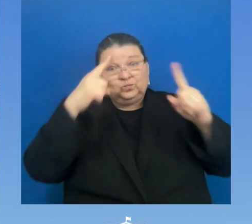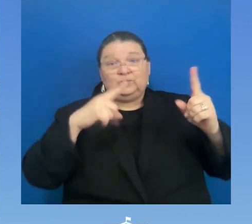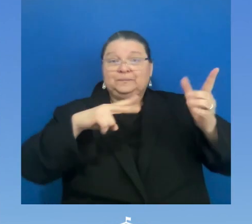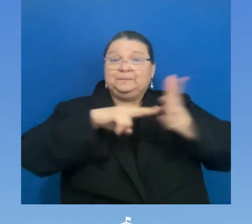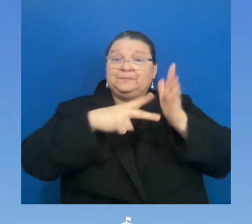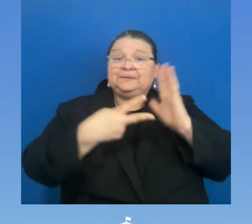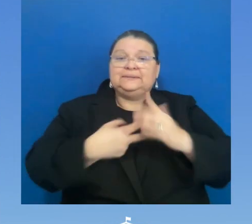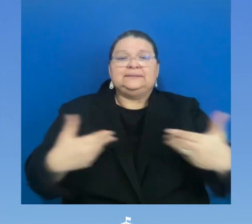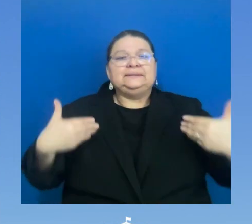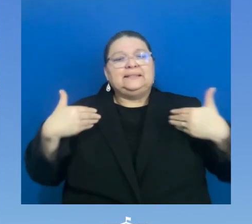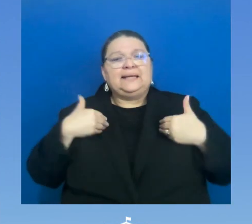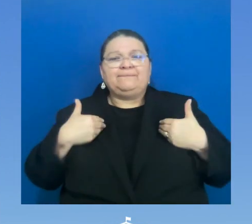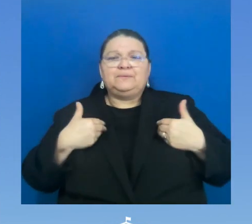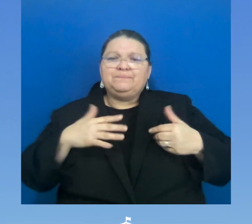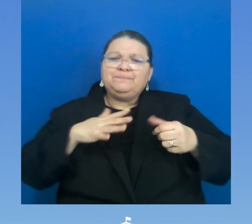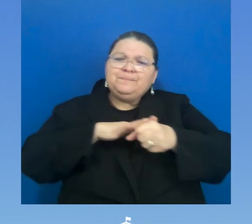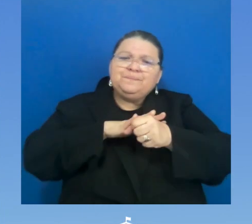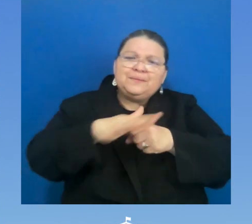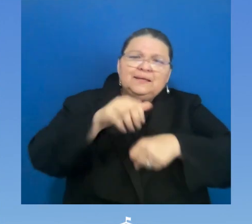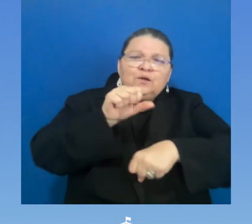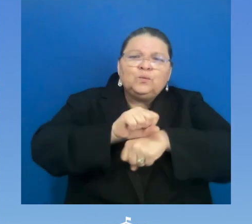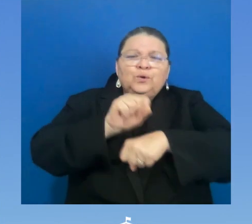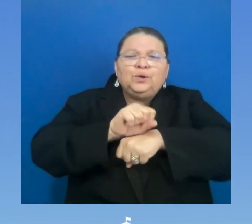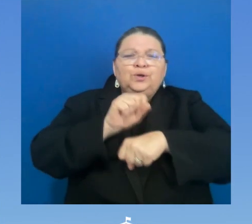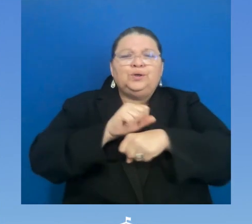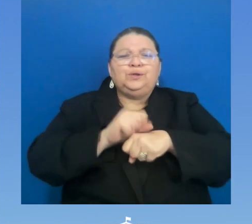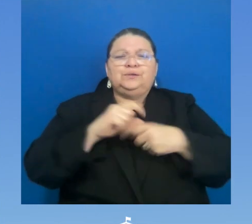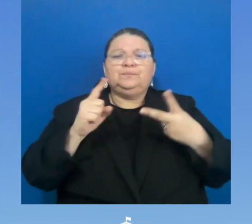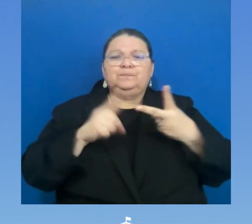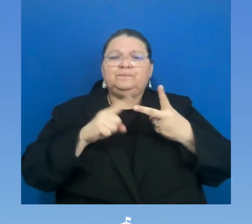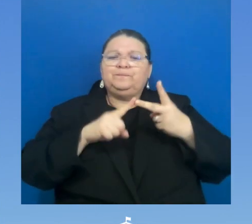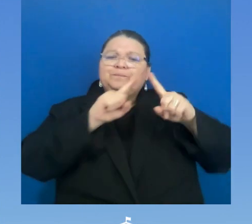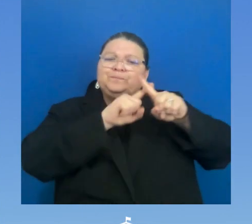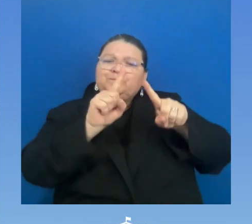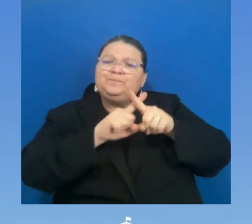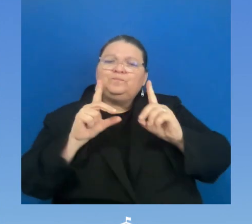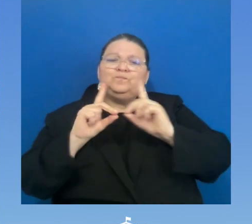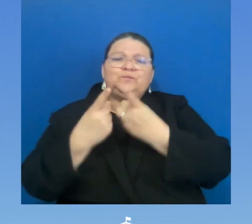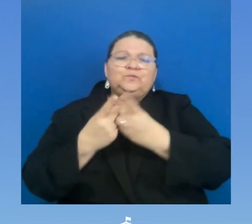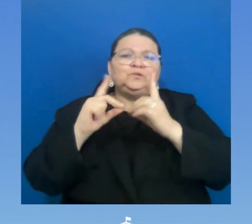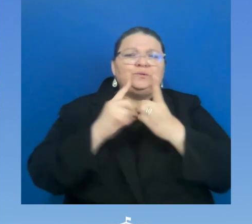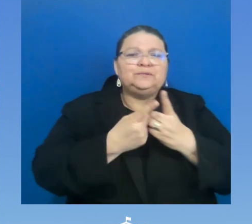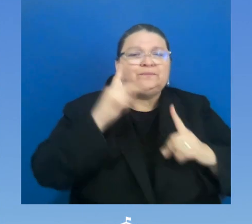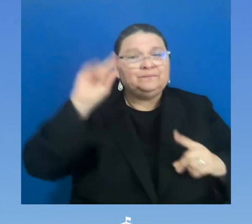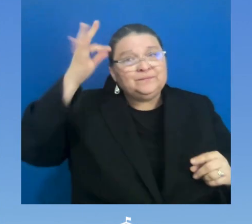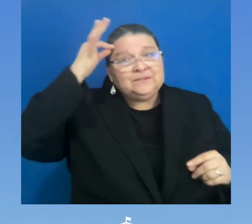and also across all of our different departments here in the federal government. It means opening up good jobs to all workers,